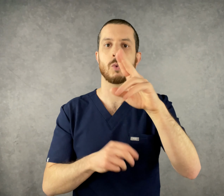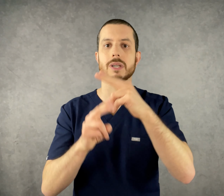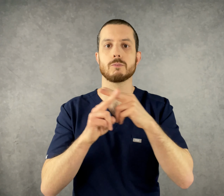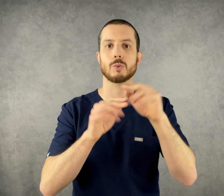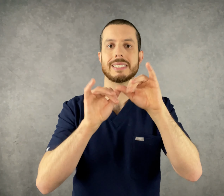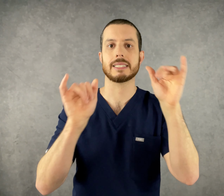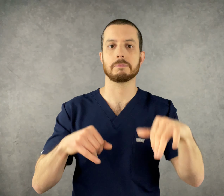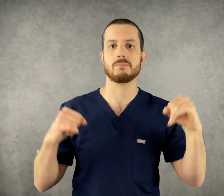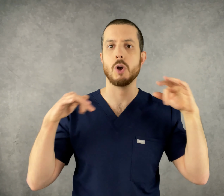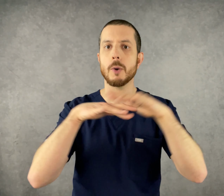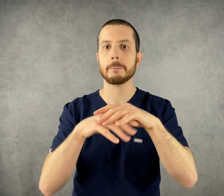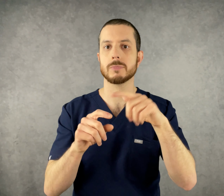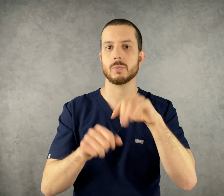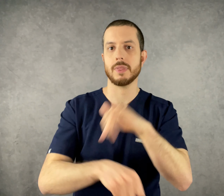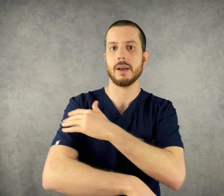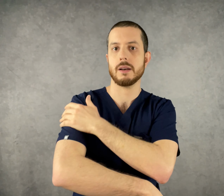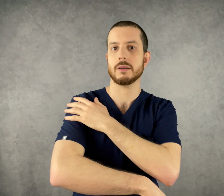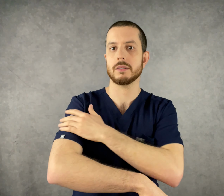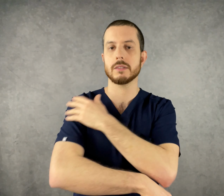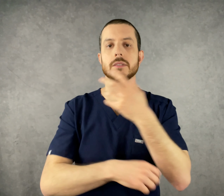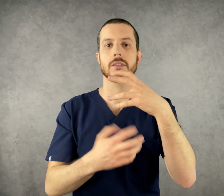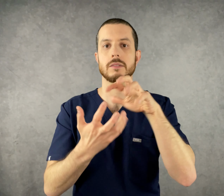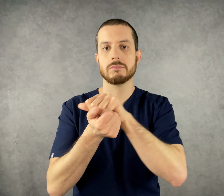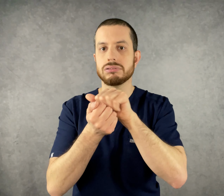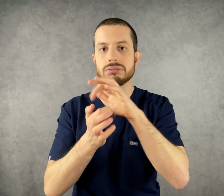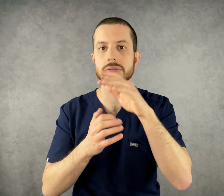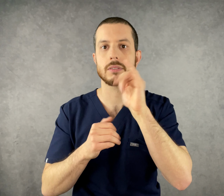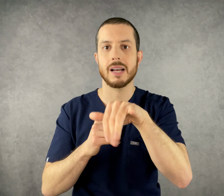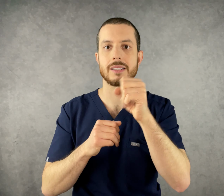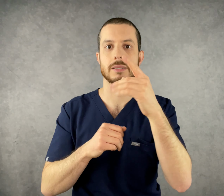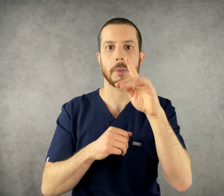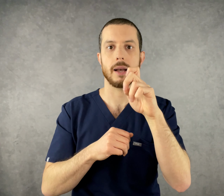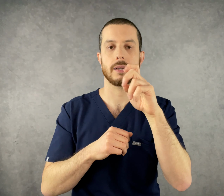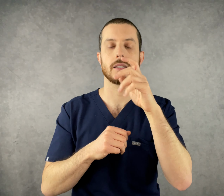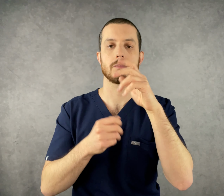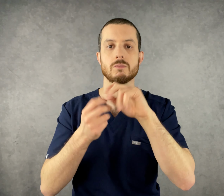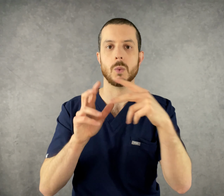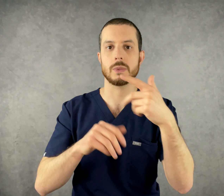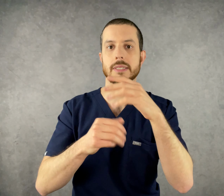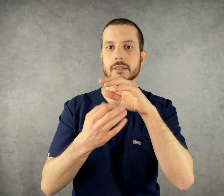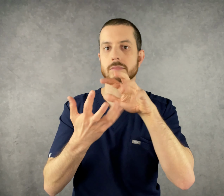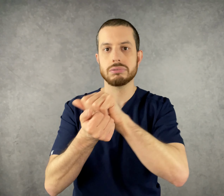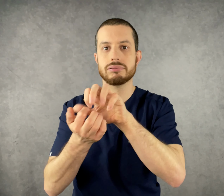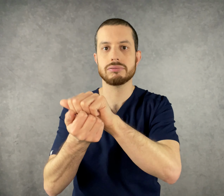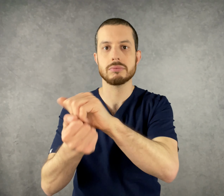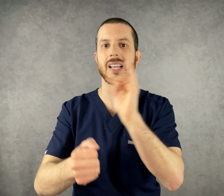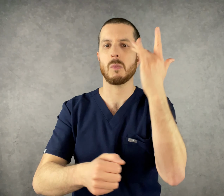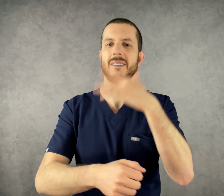That's from your immune system swarming to the spot of the injection. It is actively destroying the spike proteins being produced there.